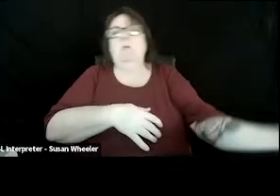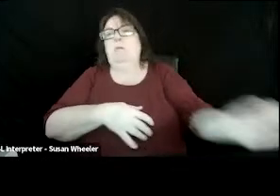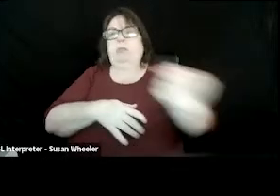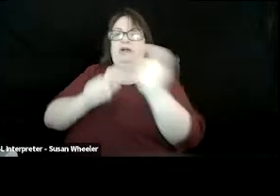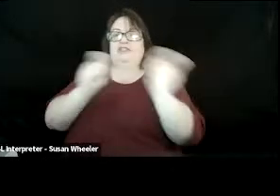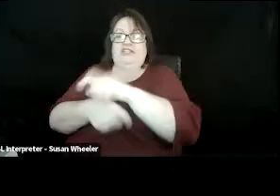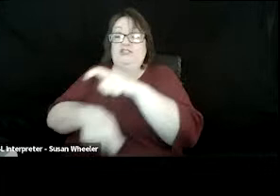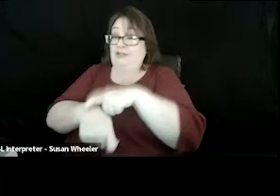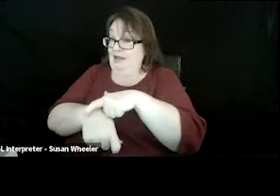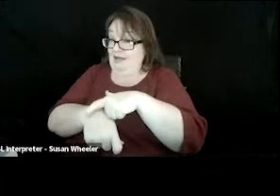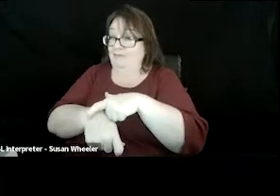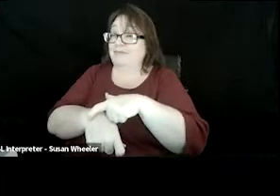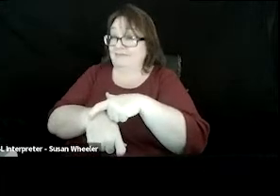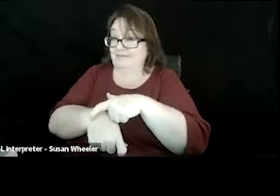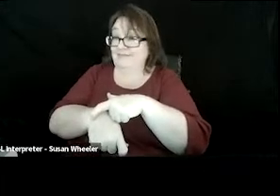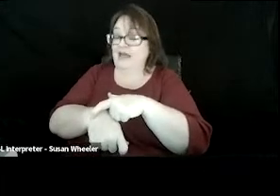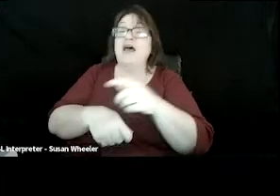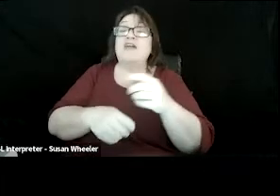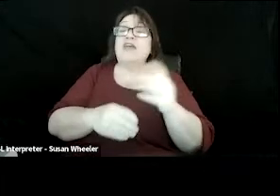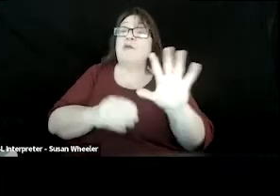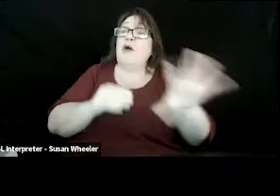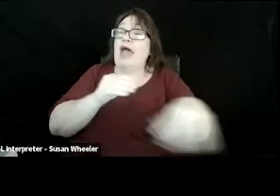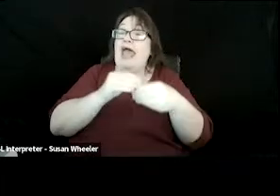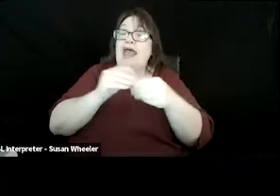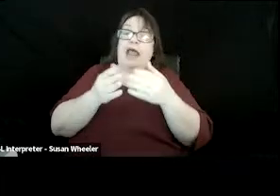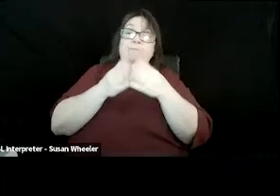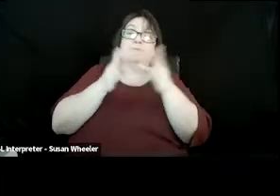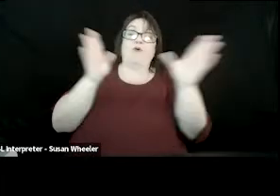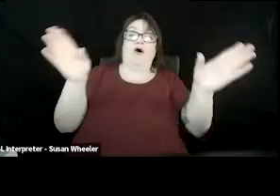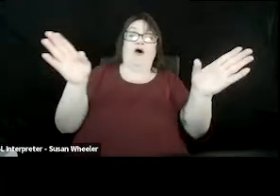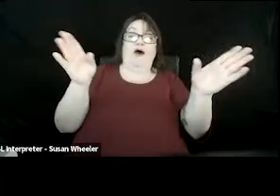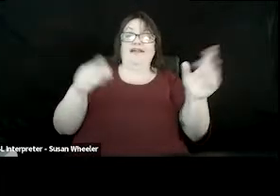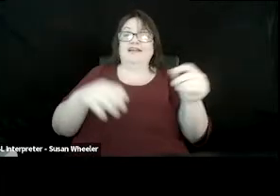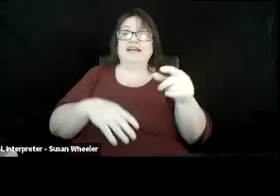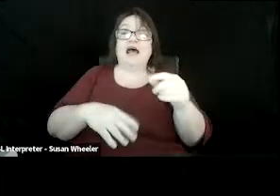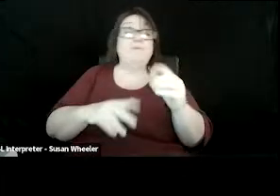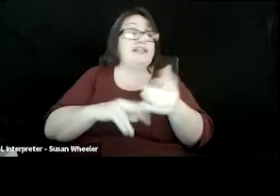and so they will put in a very broad clause, which means that you can't renegotiate.